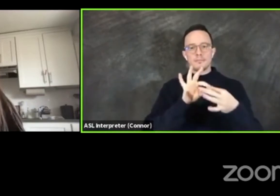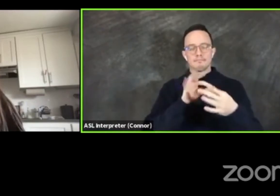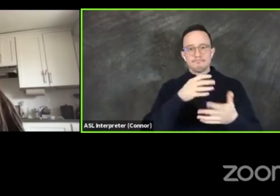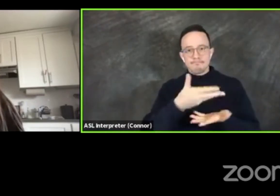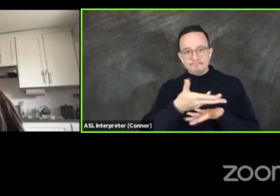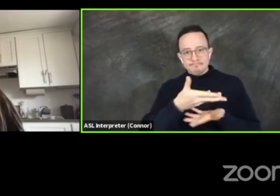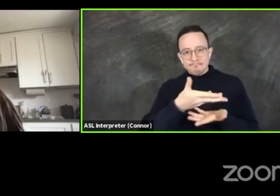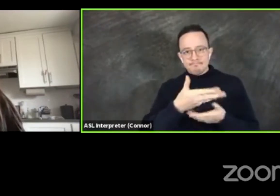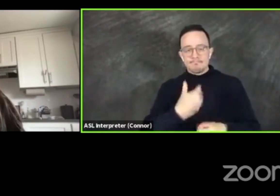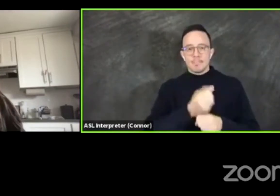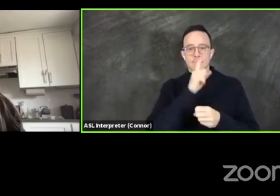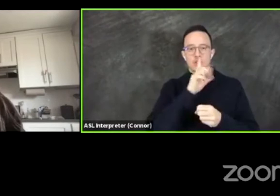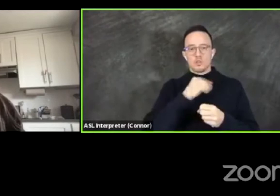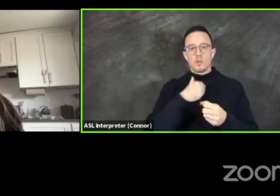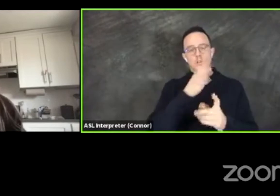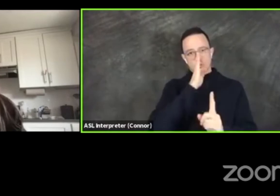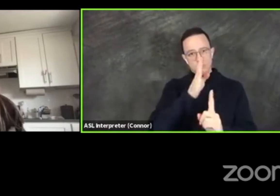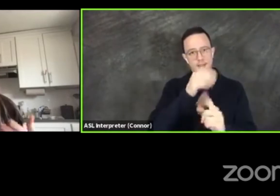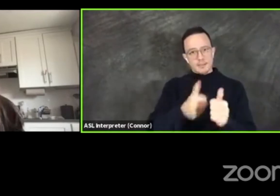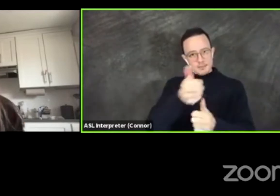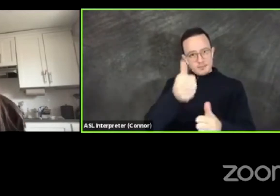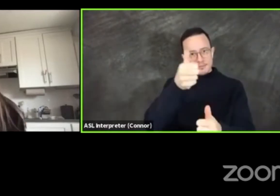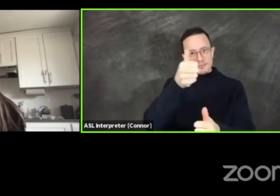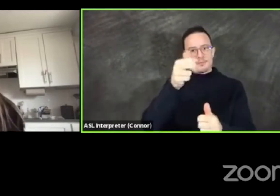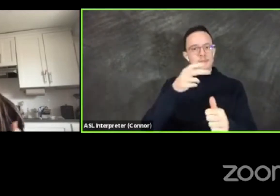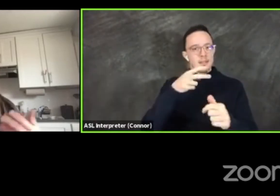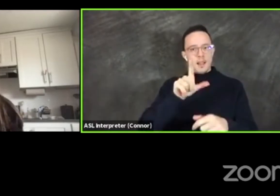INVOLVEMENT OF LENAPEHOKING LEADERSHIP, OF INDIGENOUS ARTISTS,